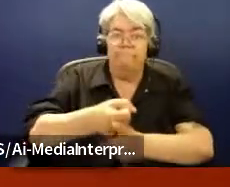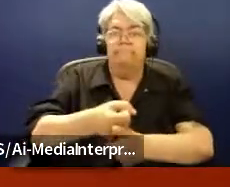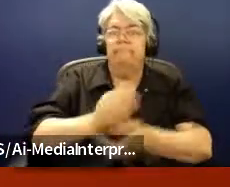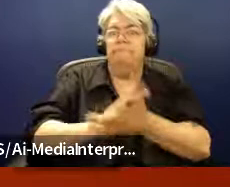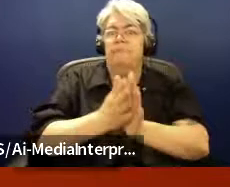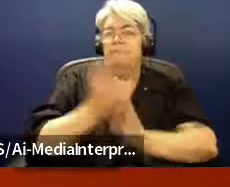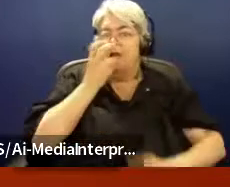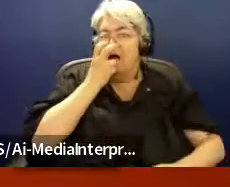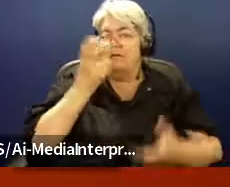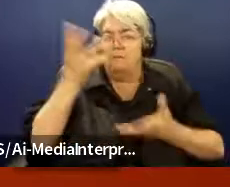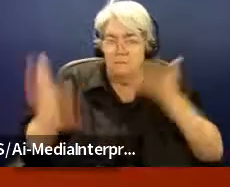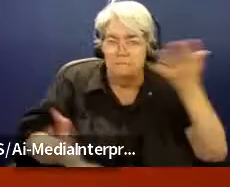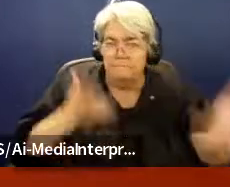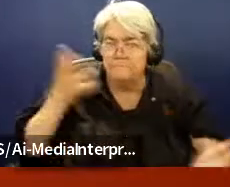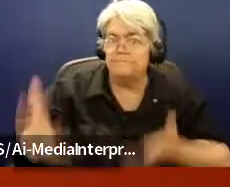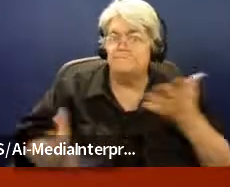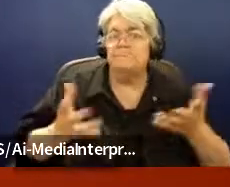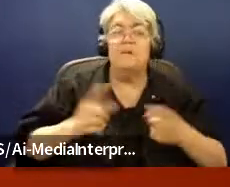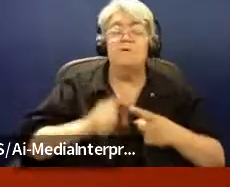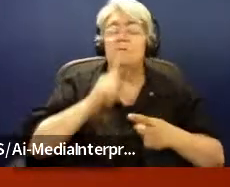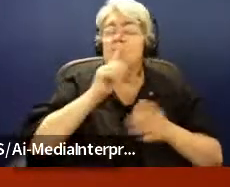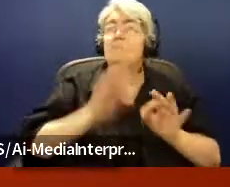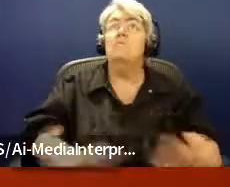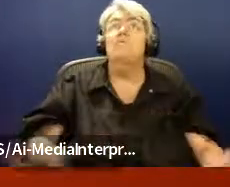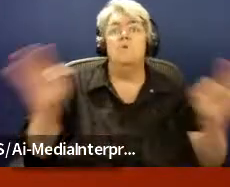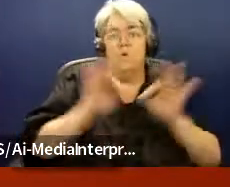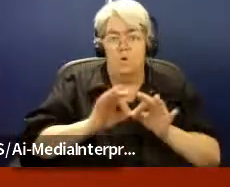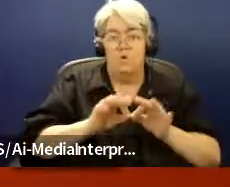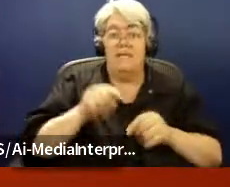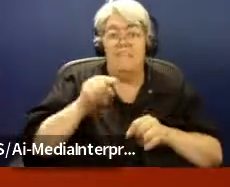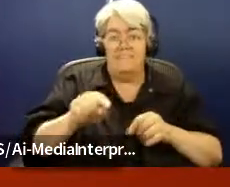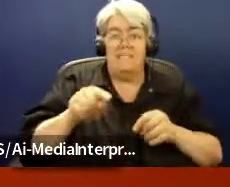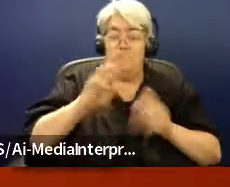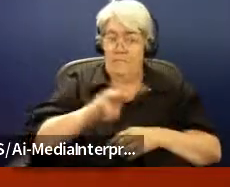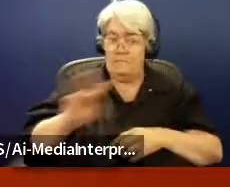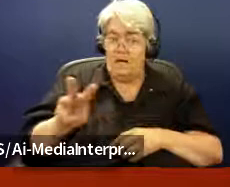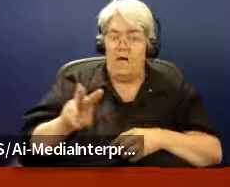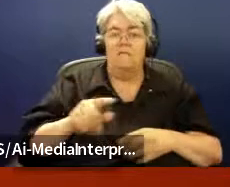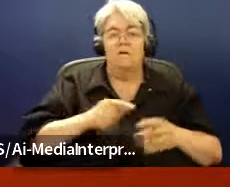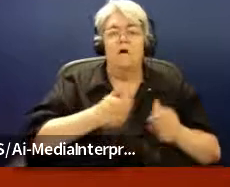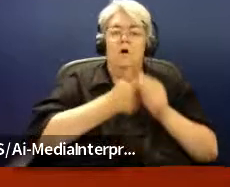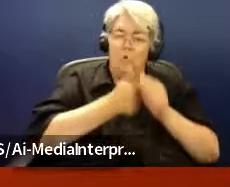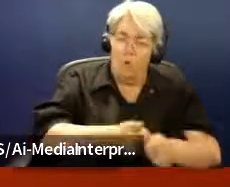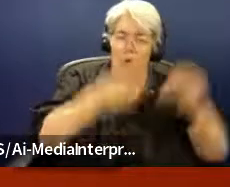So they are becoming nonvisual access users after being cited for many years. And it's really important